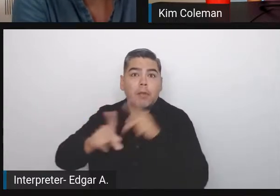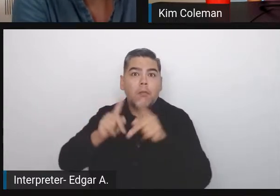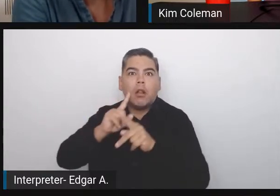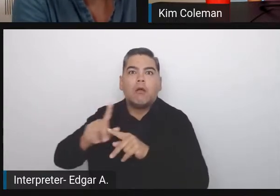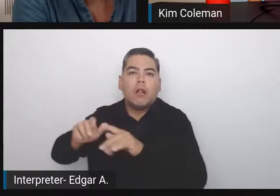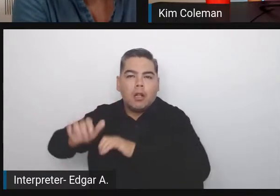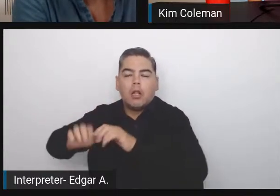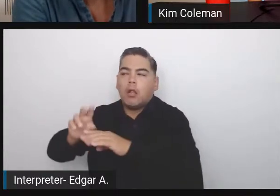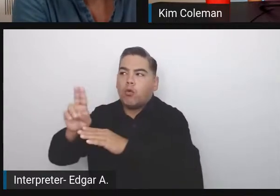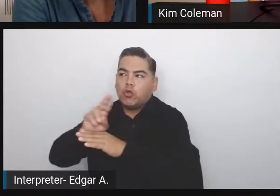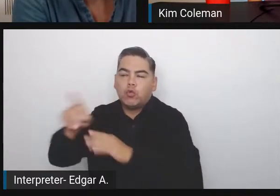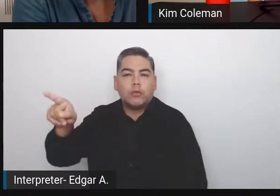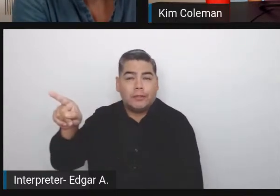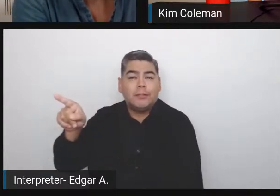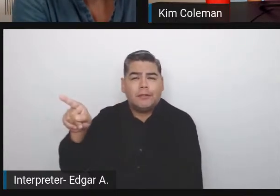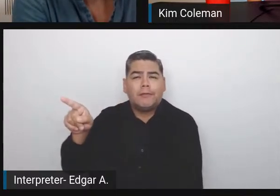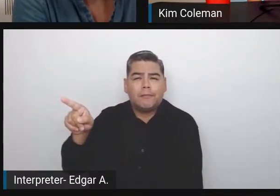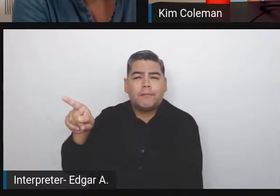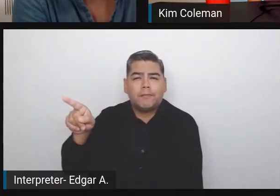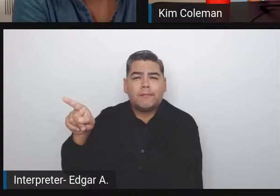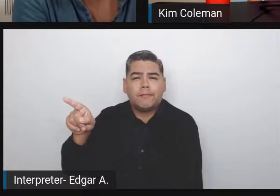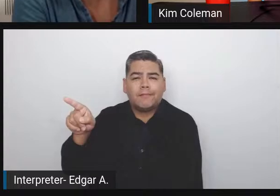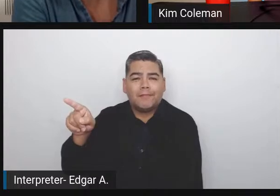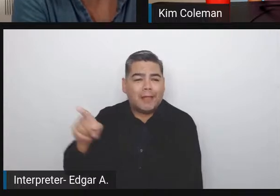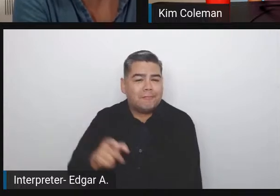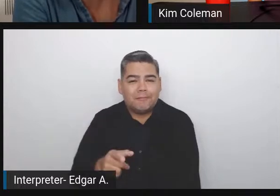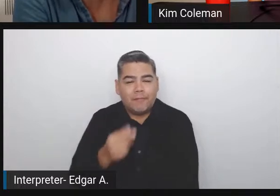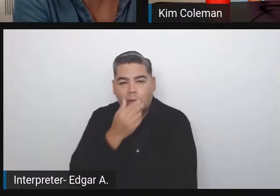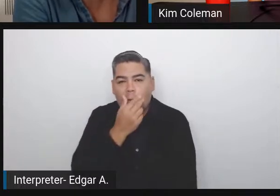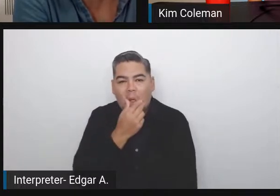I want to build something that is great. So I believe it will be used.